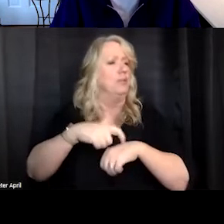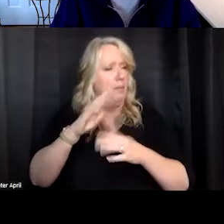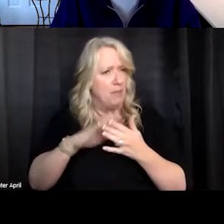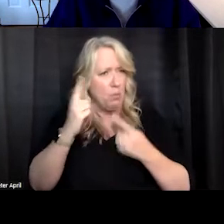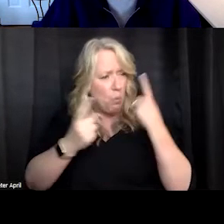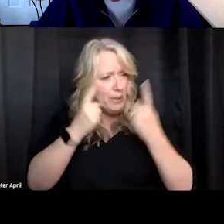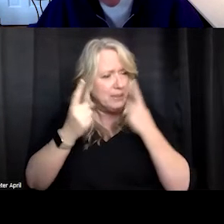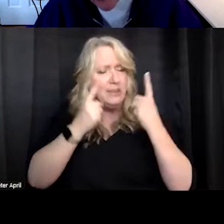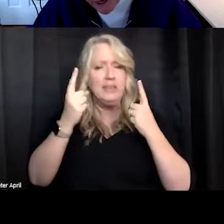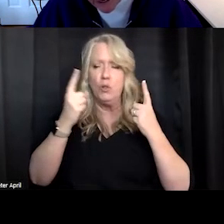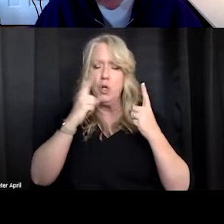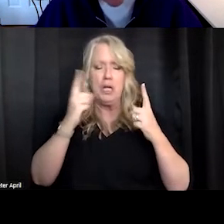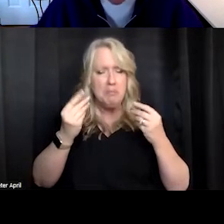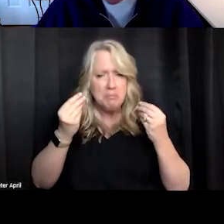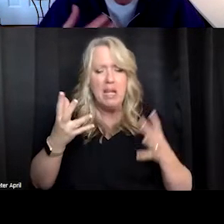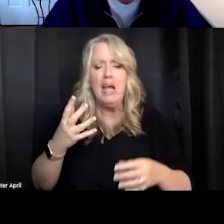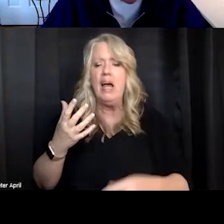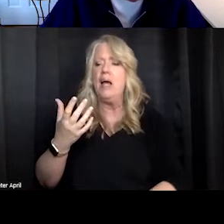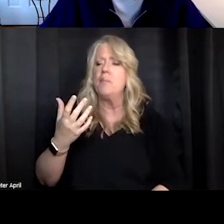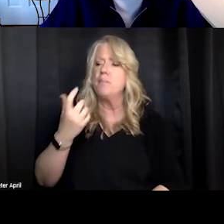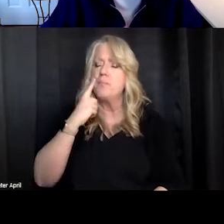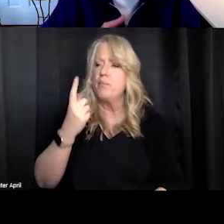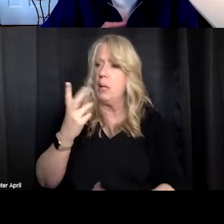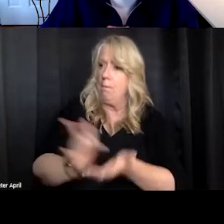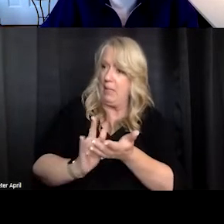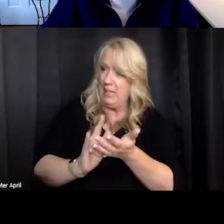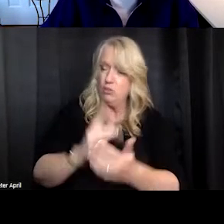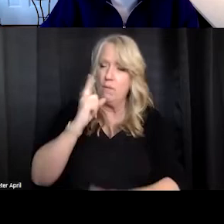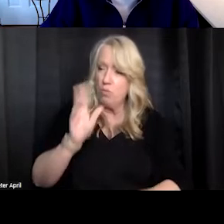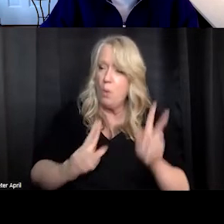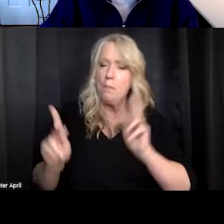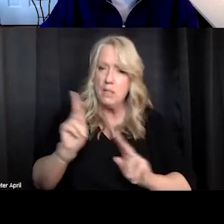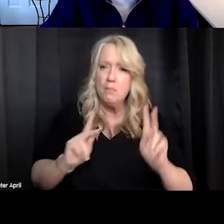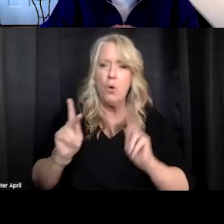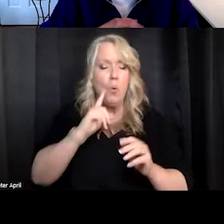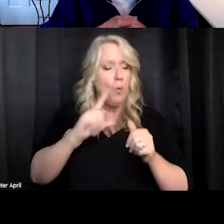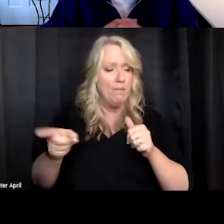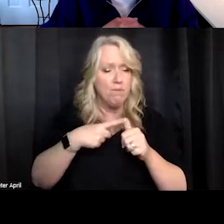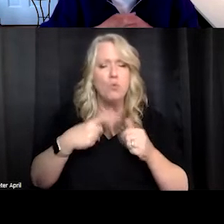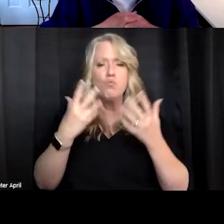IS PATHWAY INTO THE LIFE I WANT FOR MANY OF US. SECONDLY , EVERY SINGLE TIME WE CONSIDER, PRESCRIBING AN